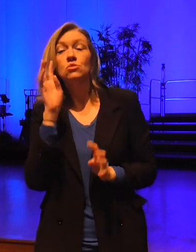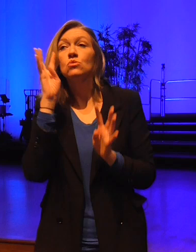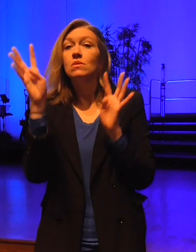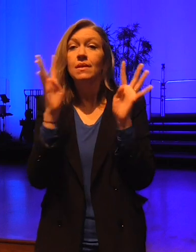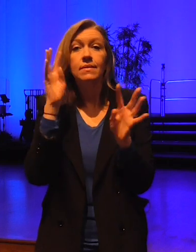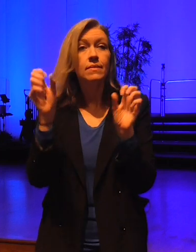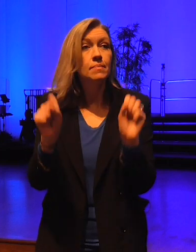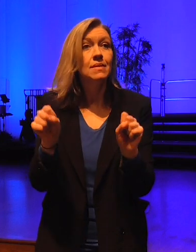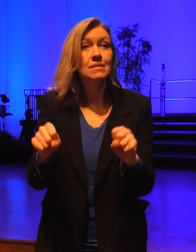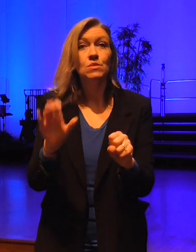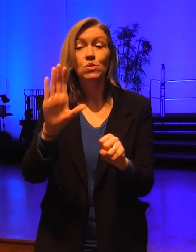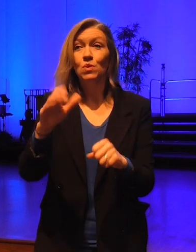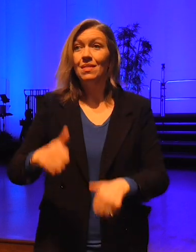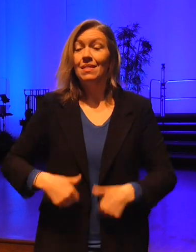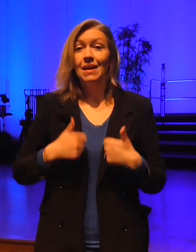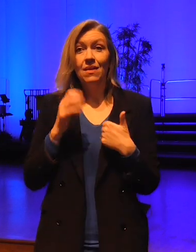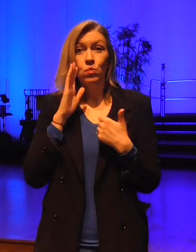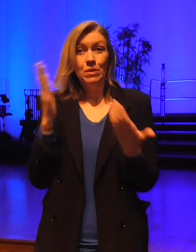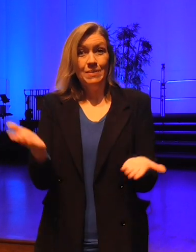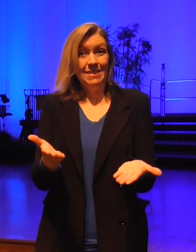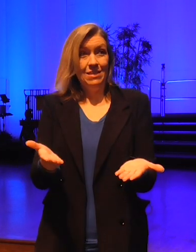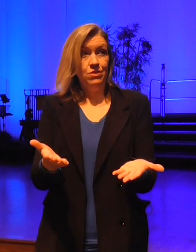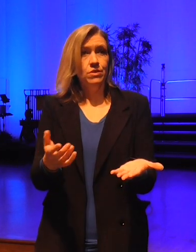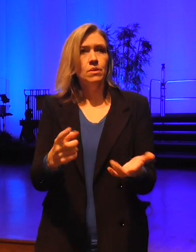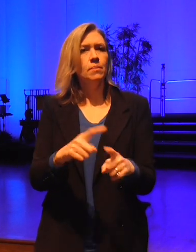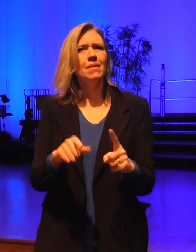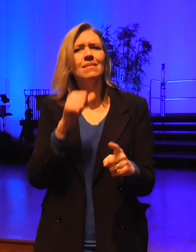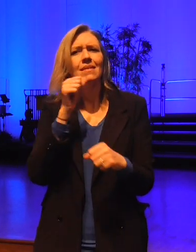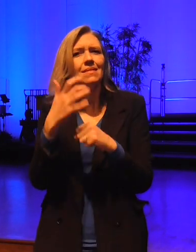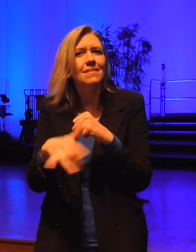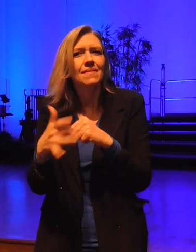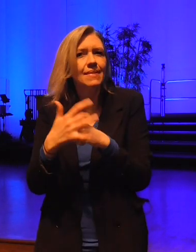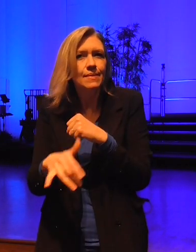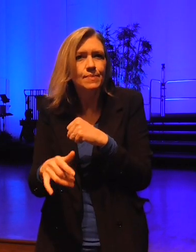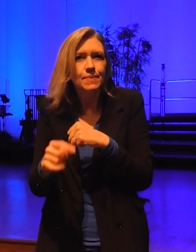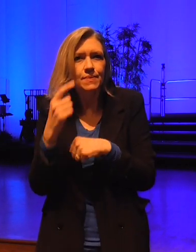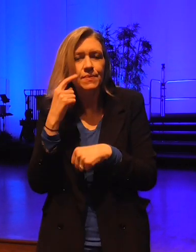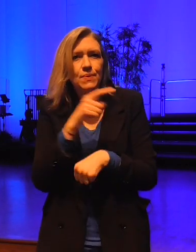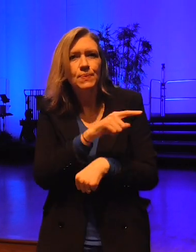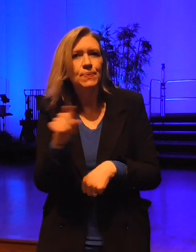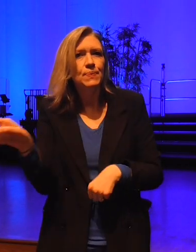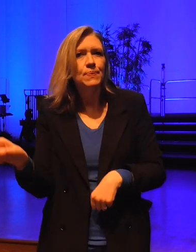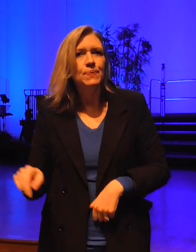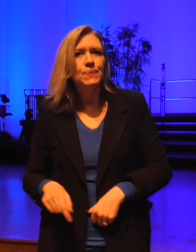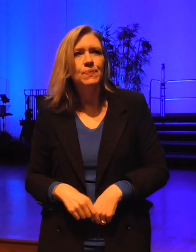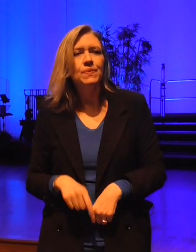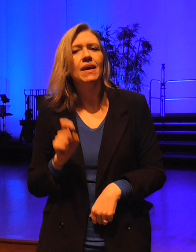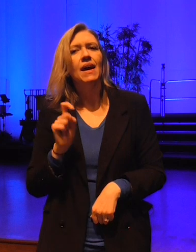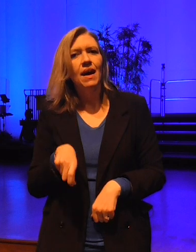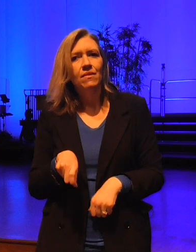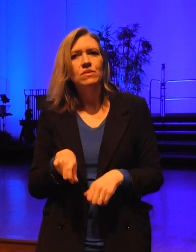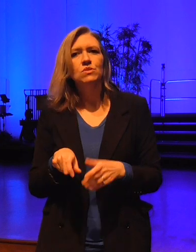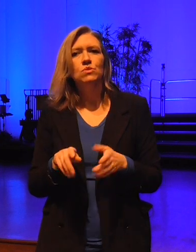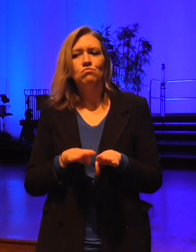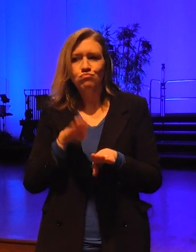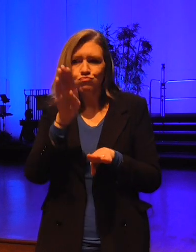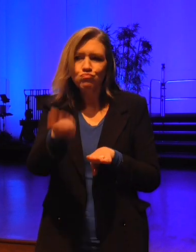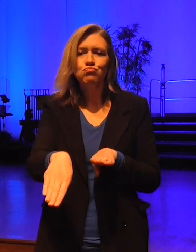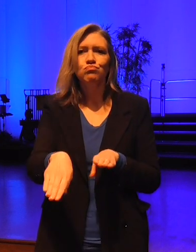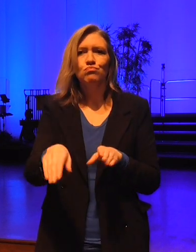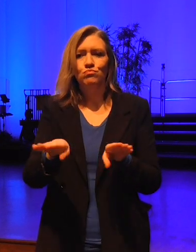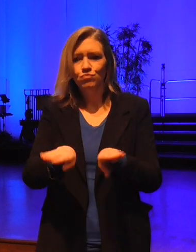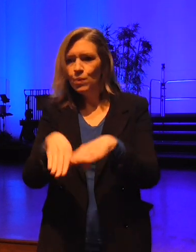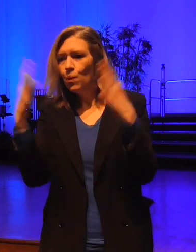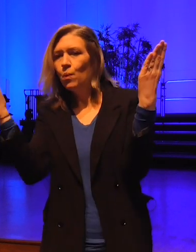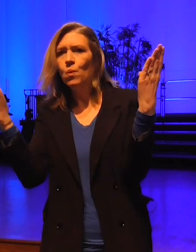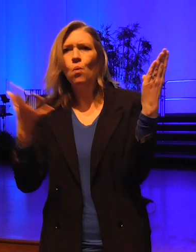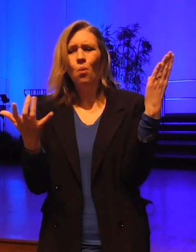will be present but not available to you we have to step into what is in order to co-create our